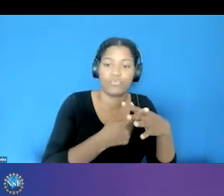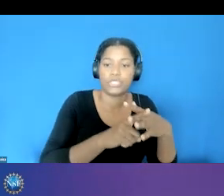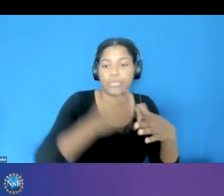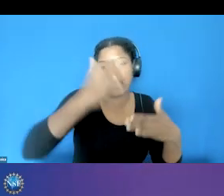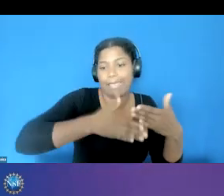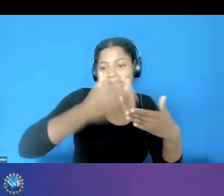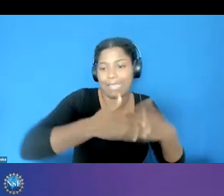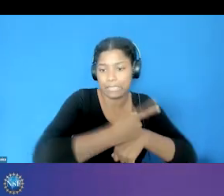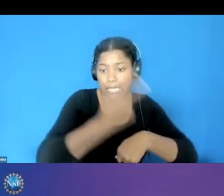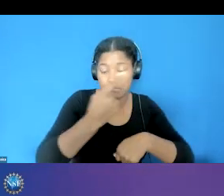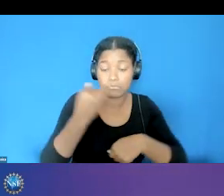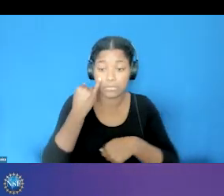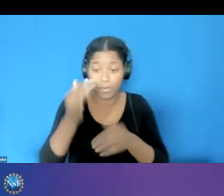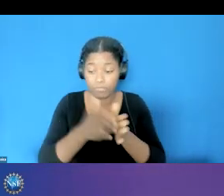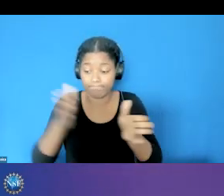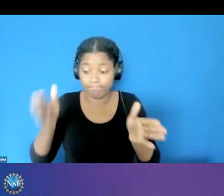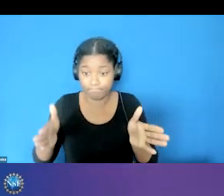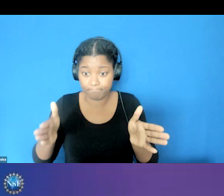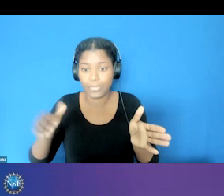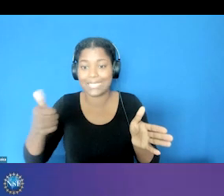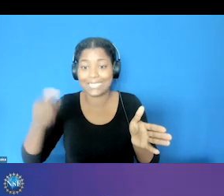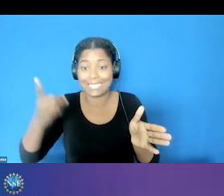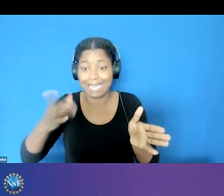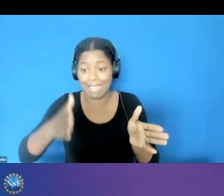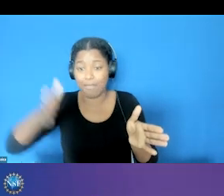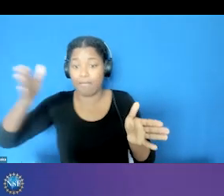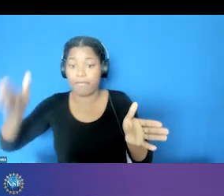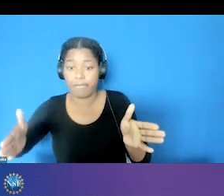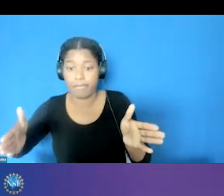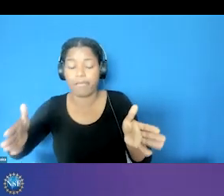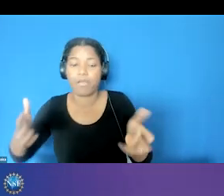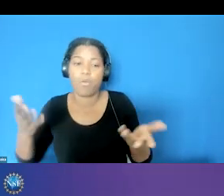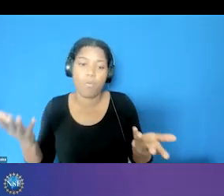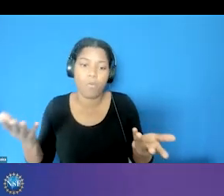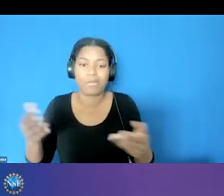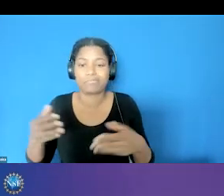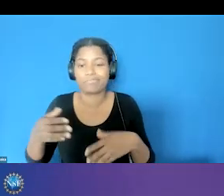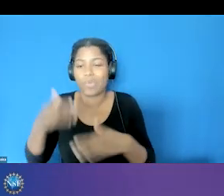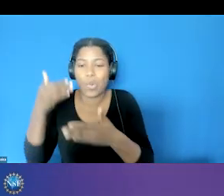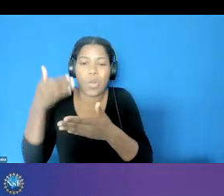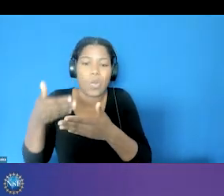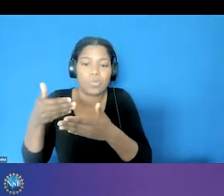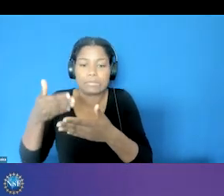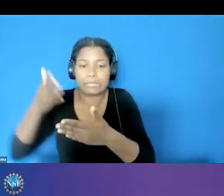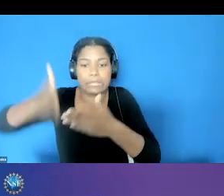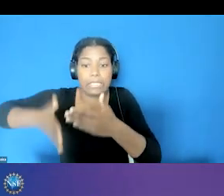If it's not within that, if it's more than 10 days or closer to the end date than 10 days,